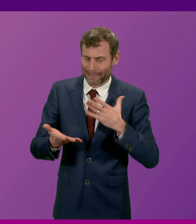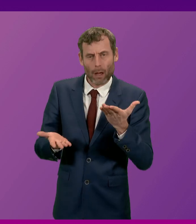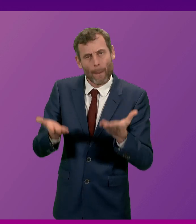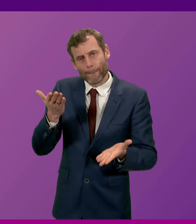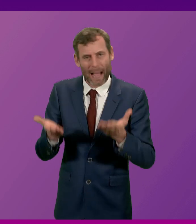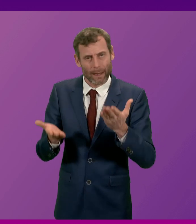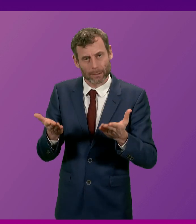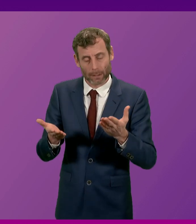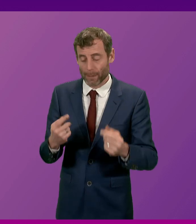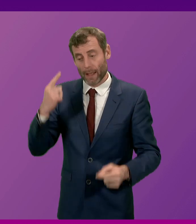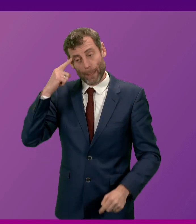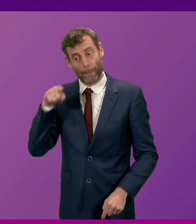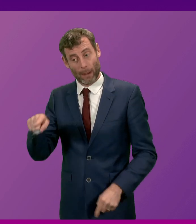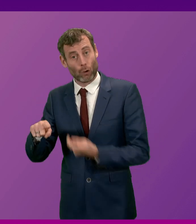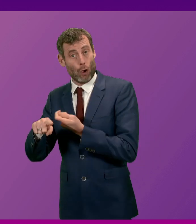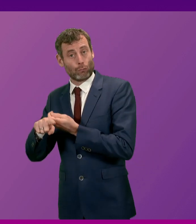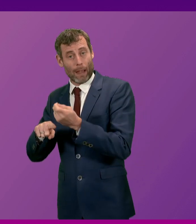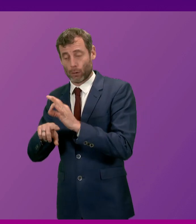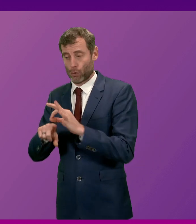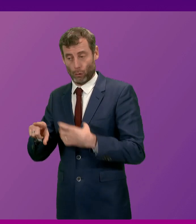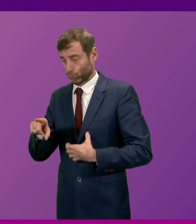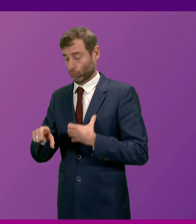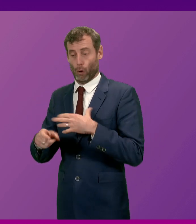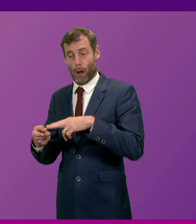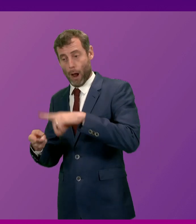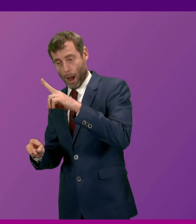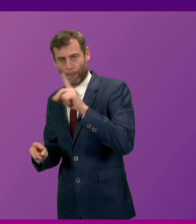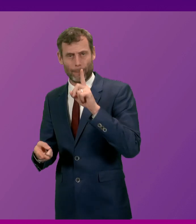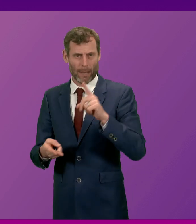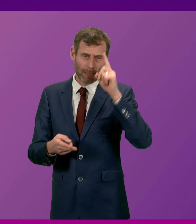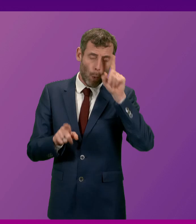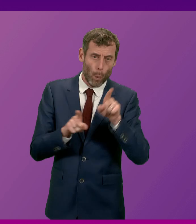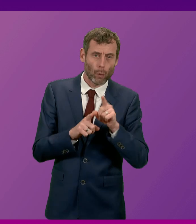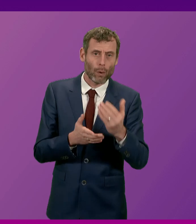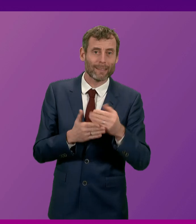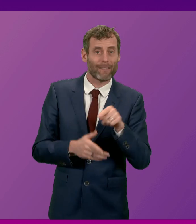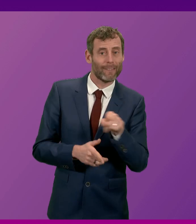safeguards in a way that supports continued investment in rented housing in Scotland.